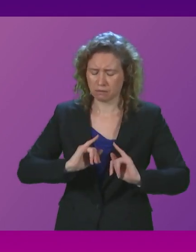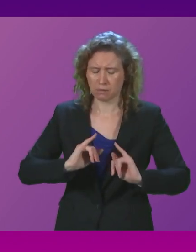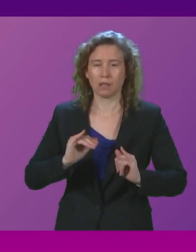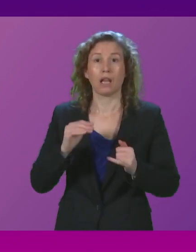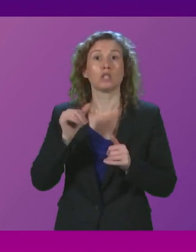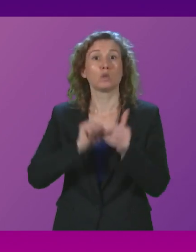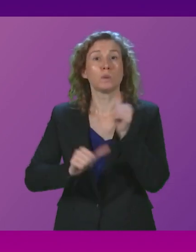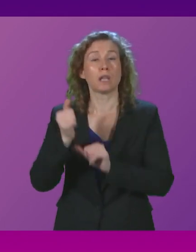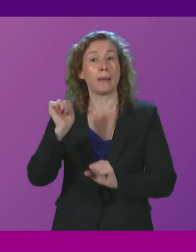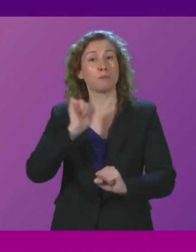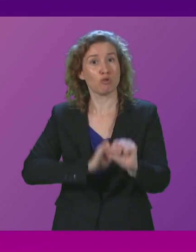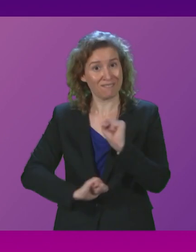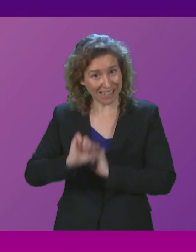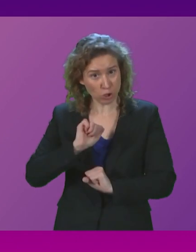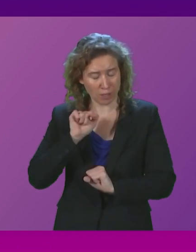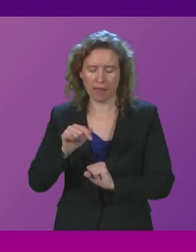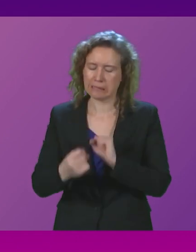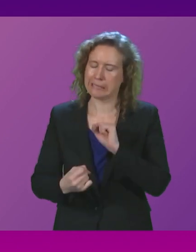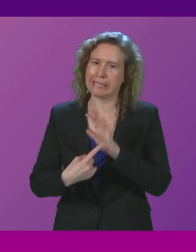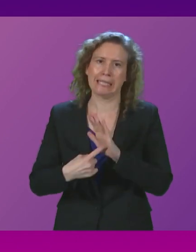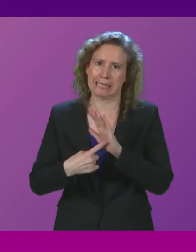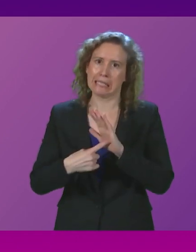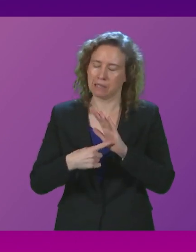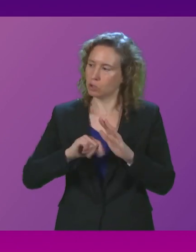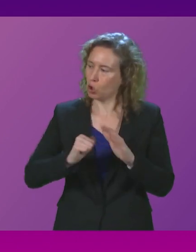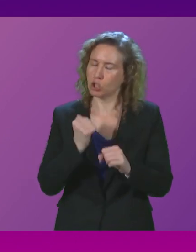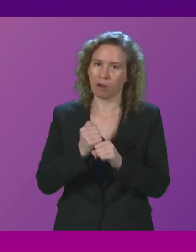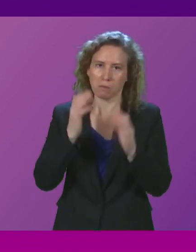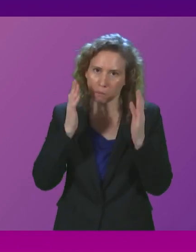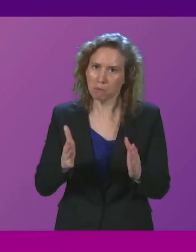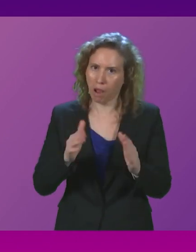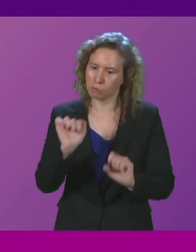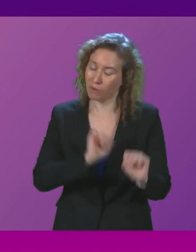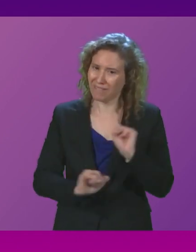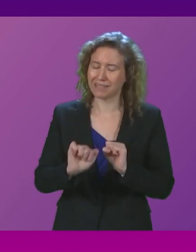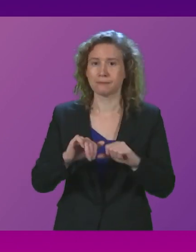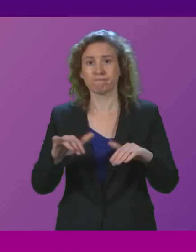prevention is the key priority for the Scottish Government.